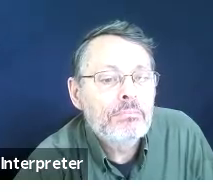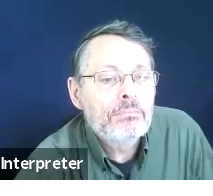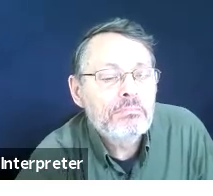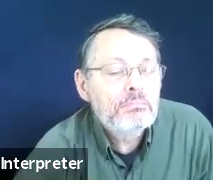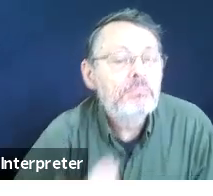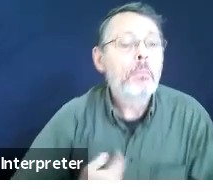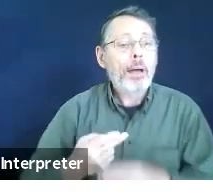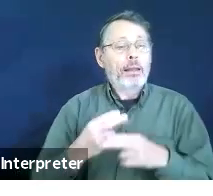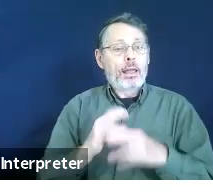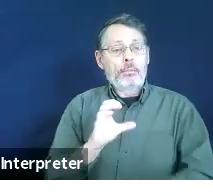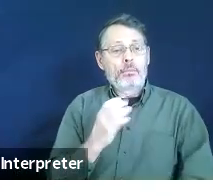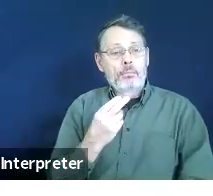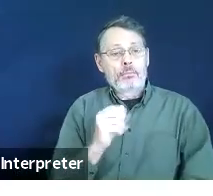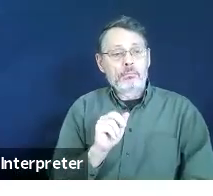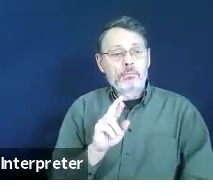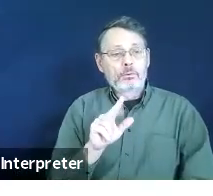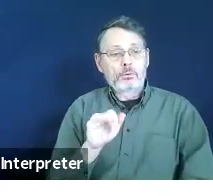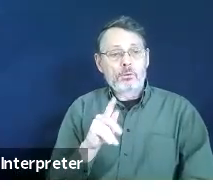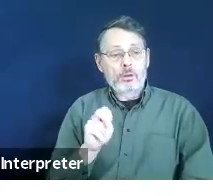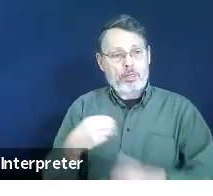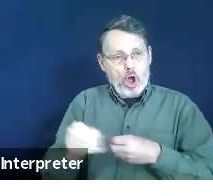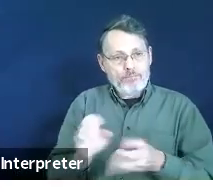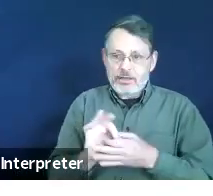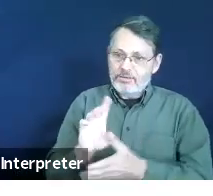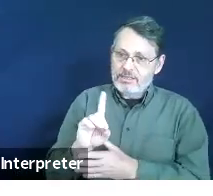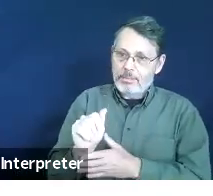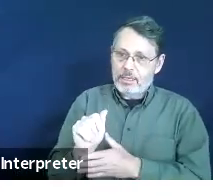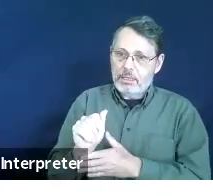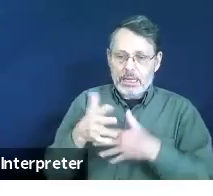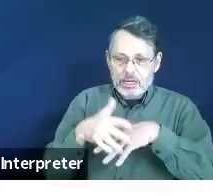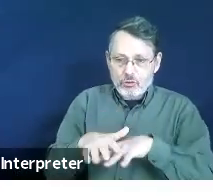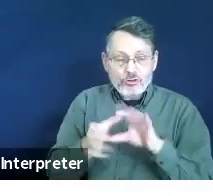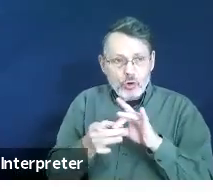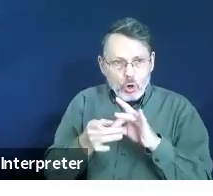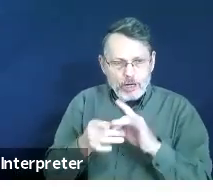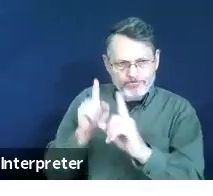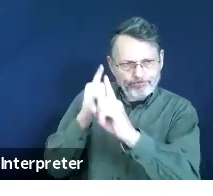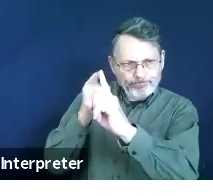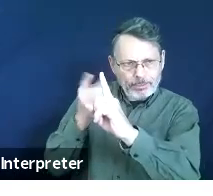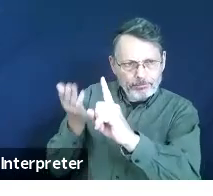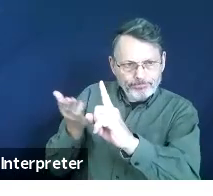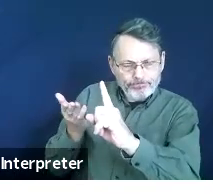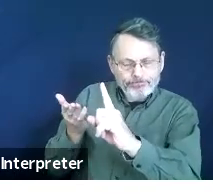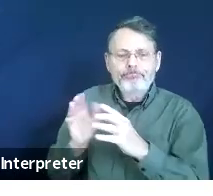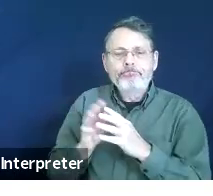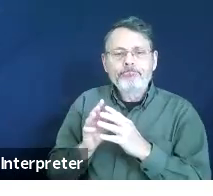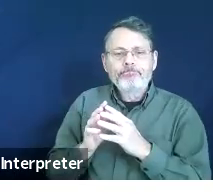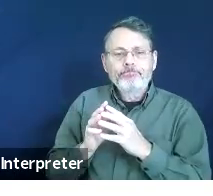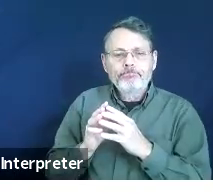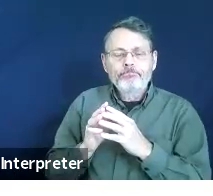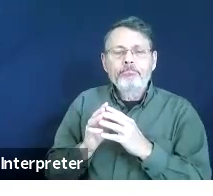The Office of Disability Integration and Coordination, their mission is in support